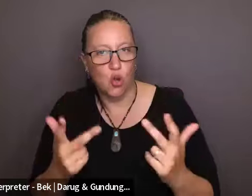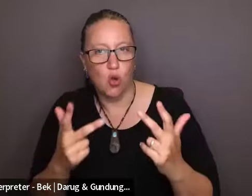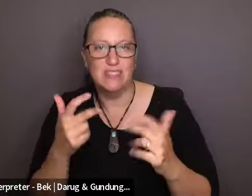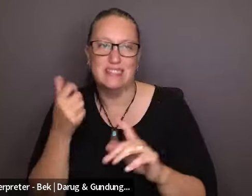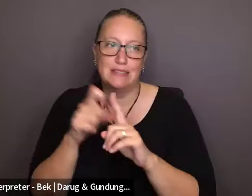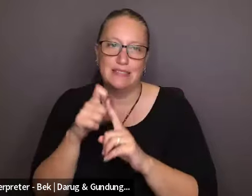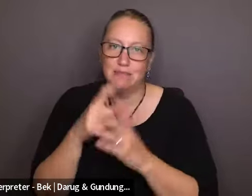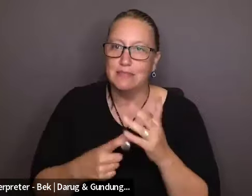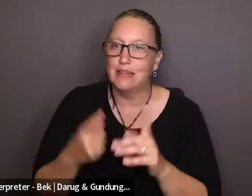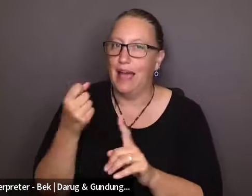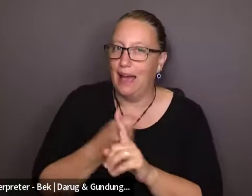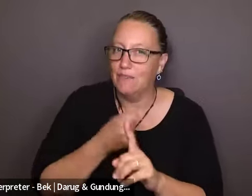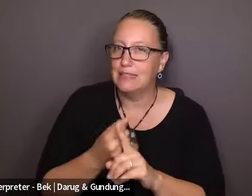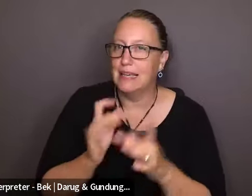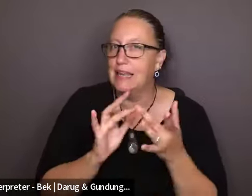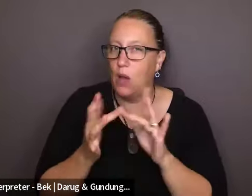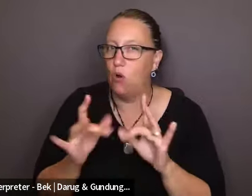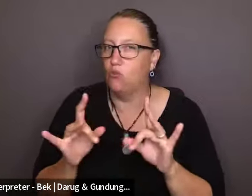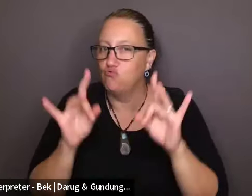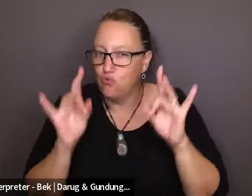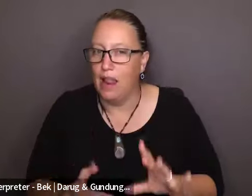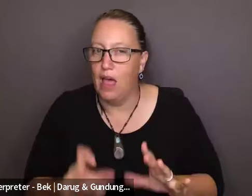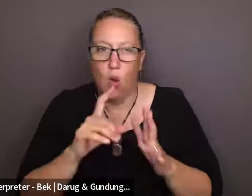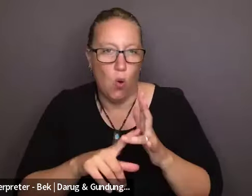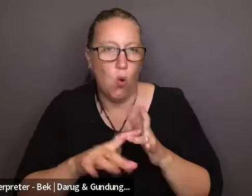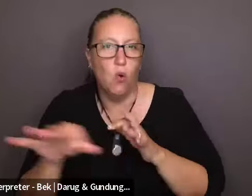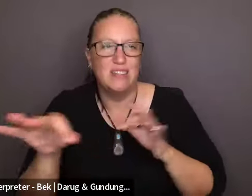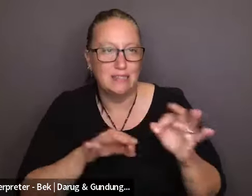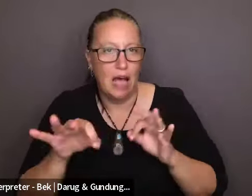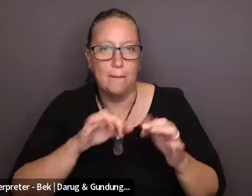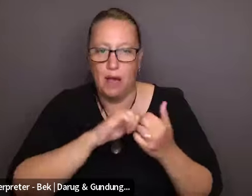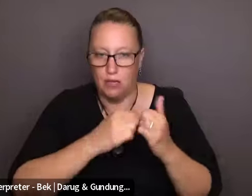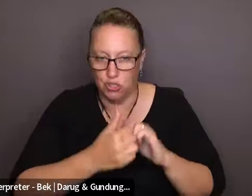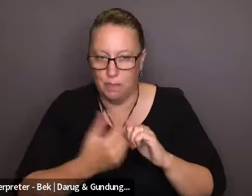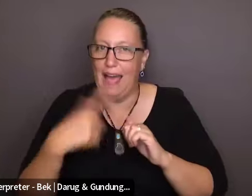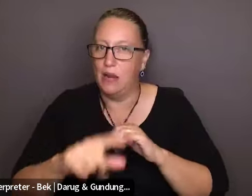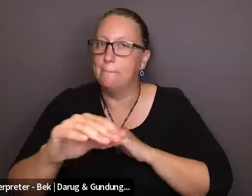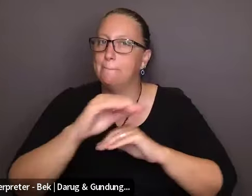co-design partnerships as a mutual exchange. I want to acknowledge that this framing draws on the